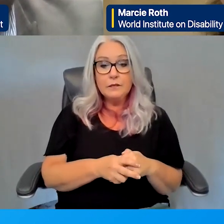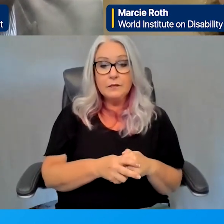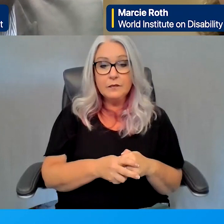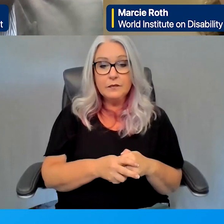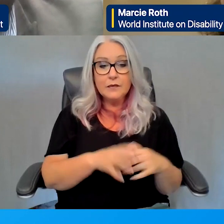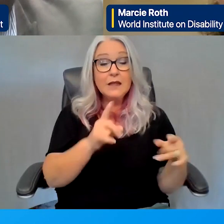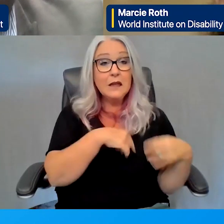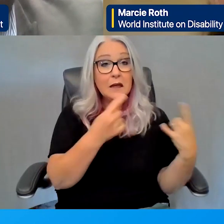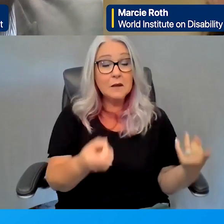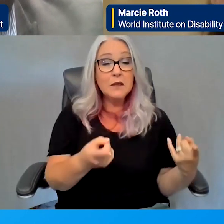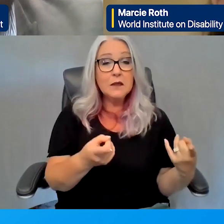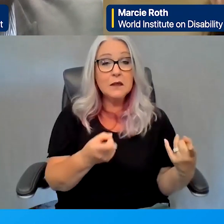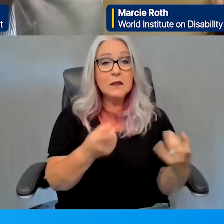additional guidelines provided